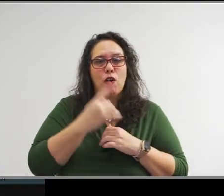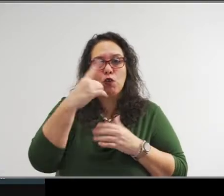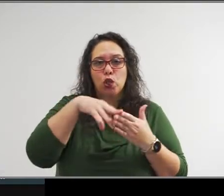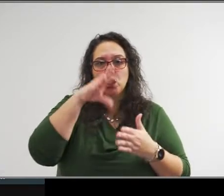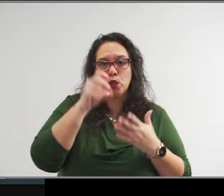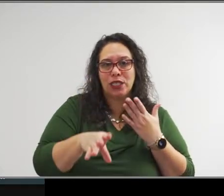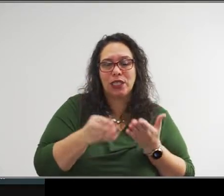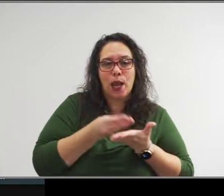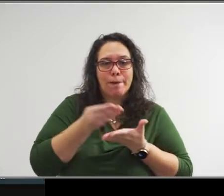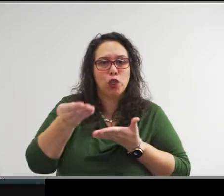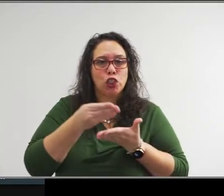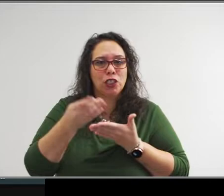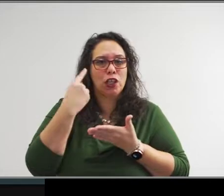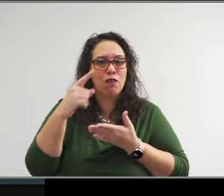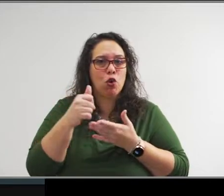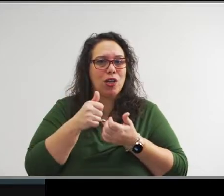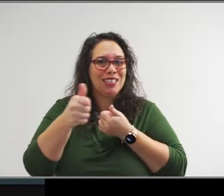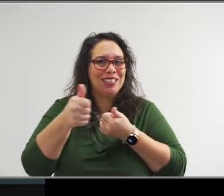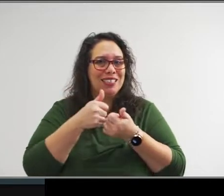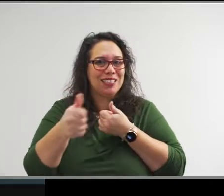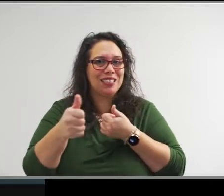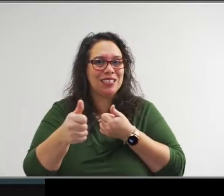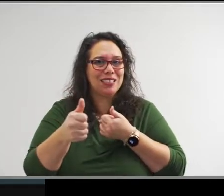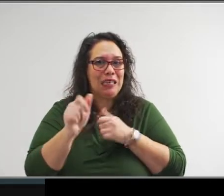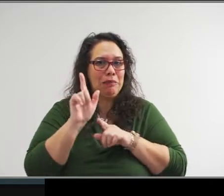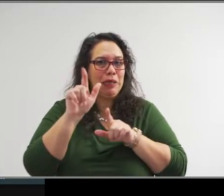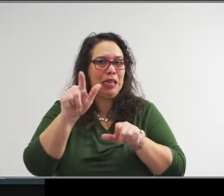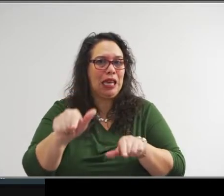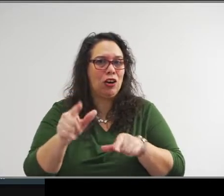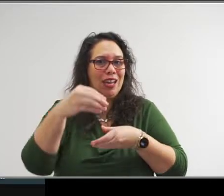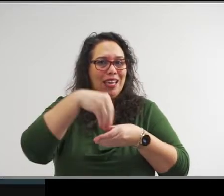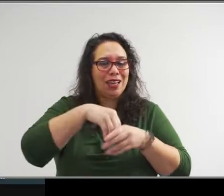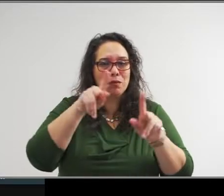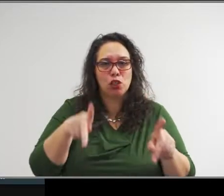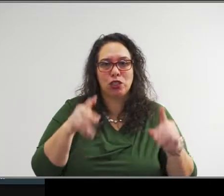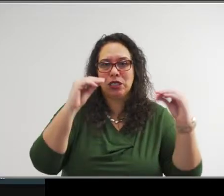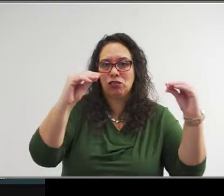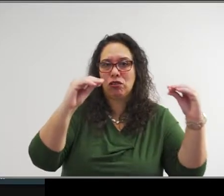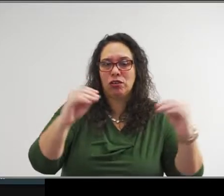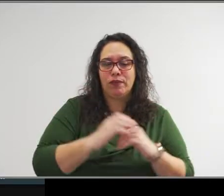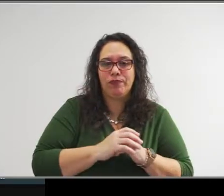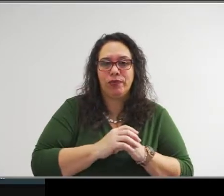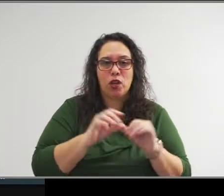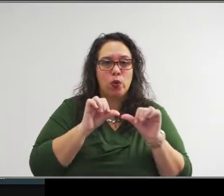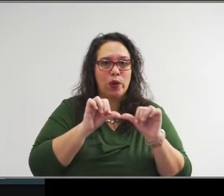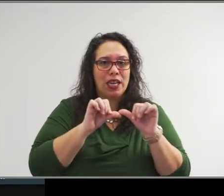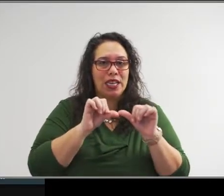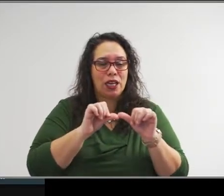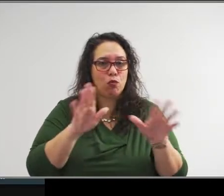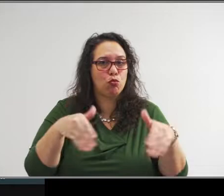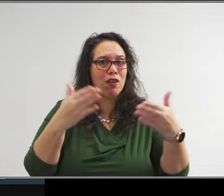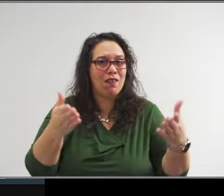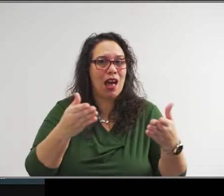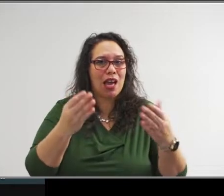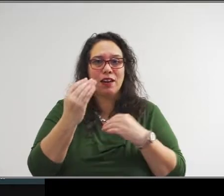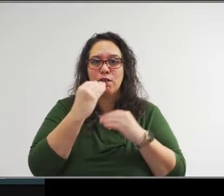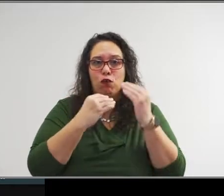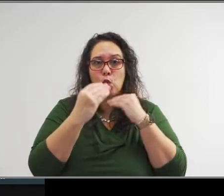and eventual in-person instruction. Besides that, we've continued to provide meals to our students through our financial support